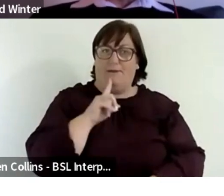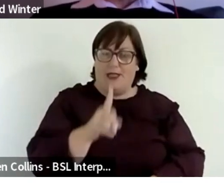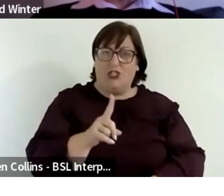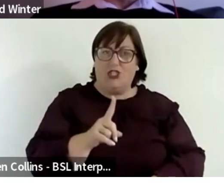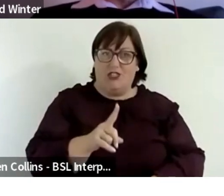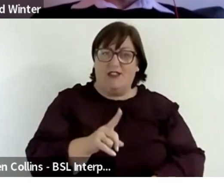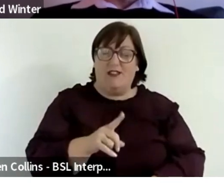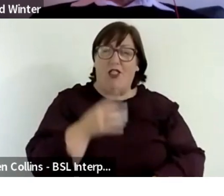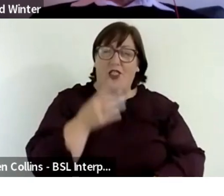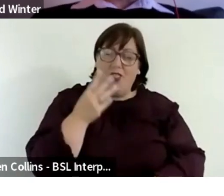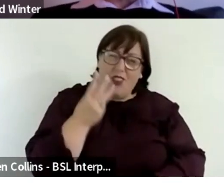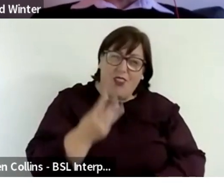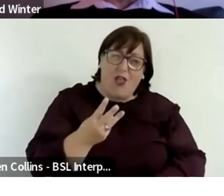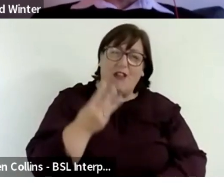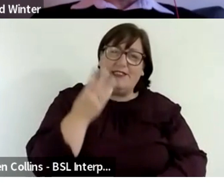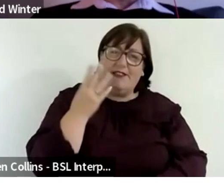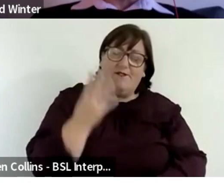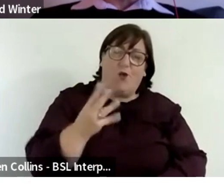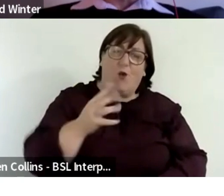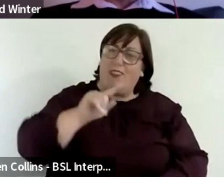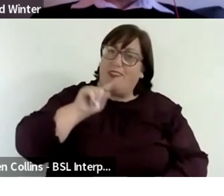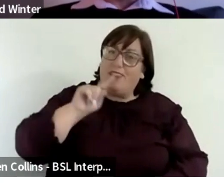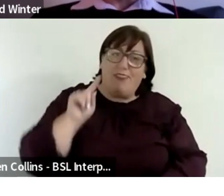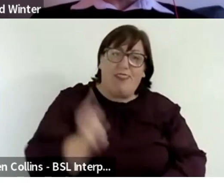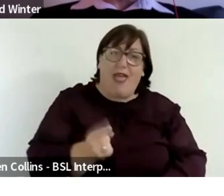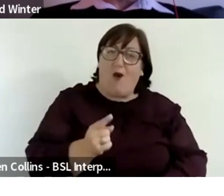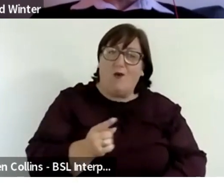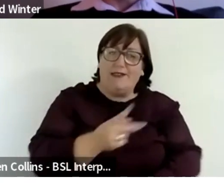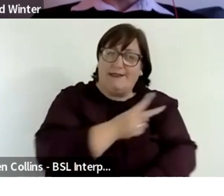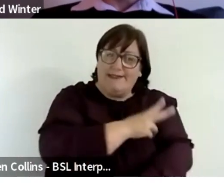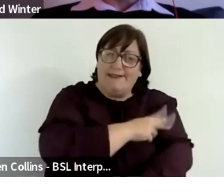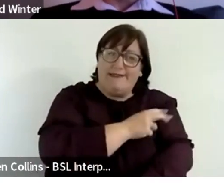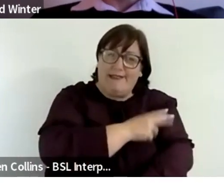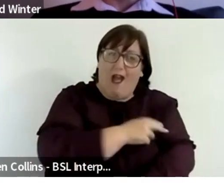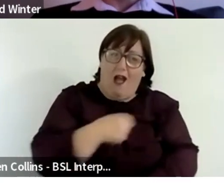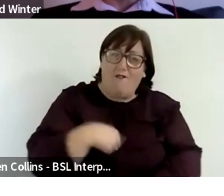34,000 people. That is how many people we will need at peak to build HS2.